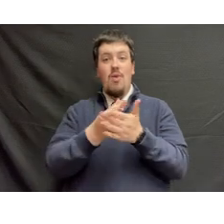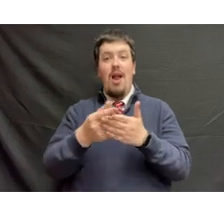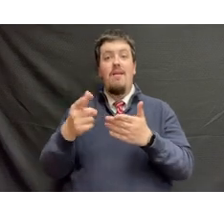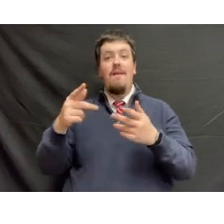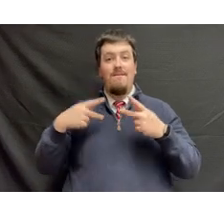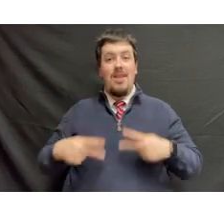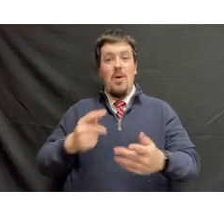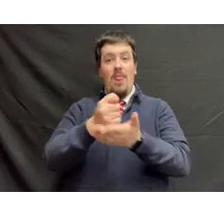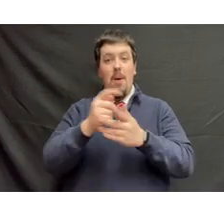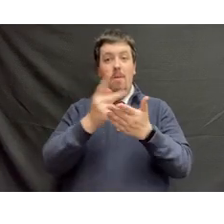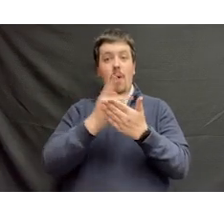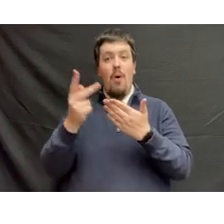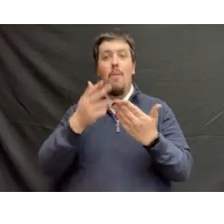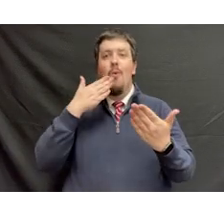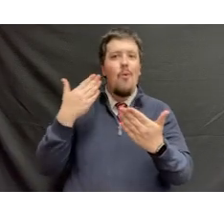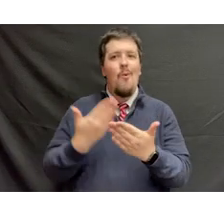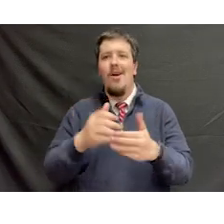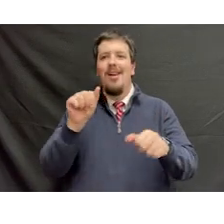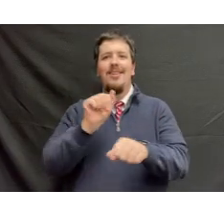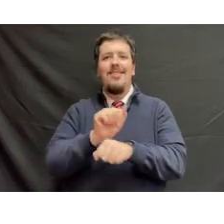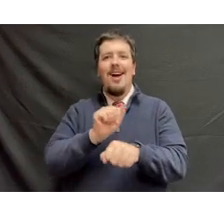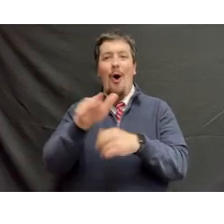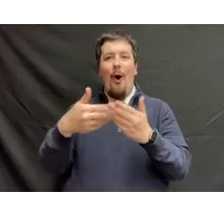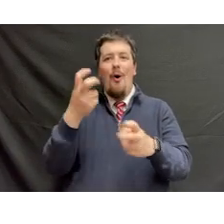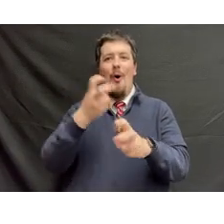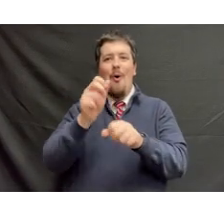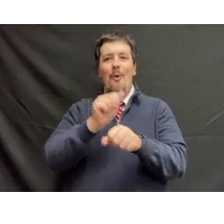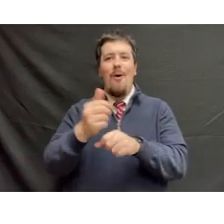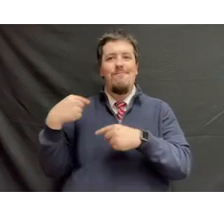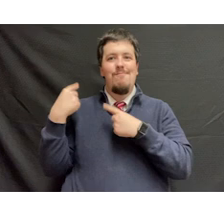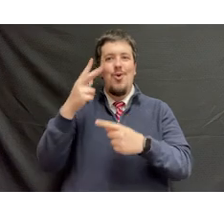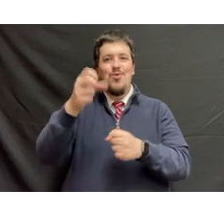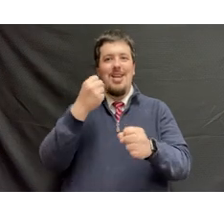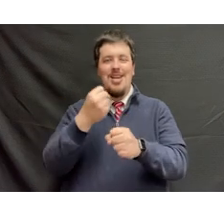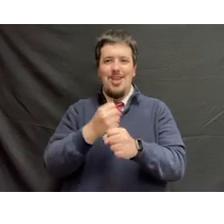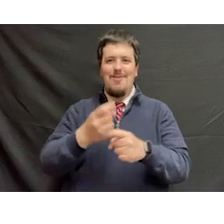graduating from the physical therapy program, well done. All of your hard work over the past three years has paid off